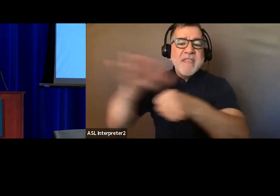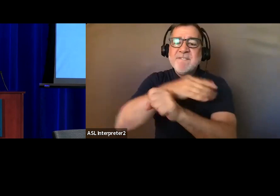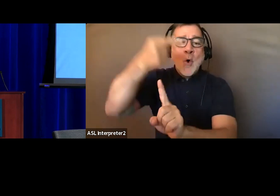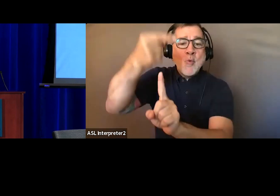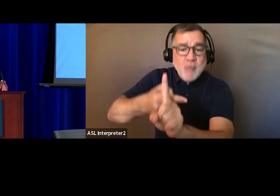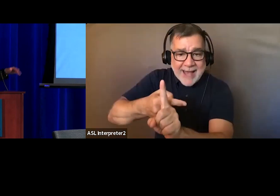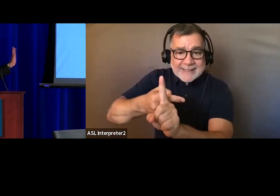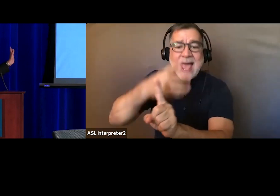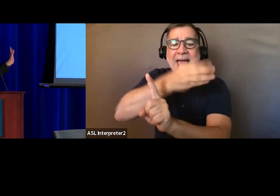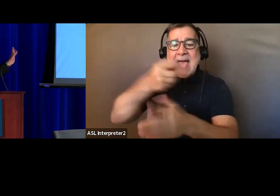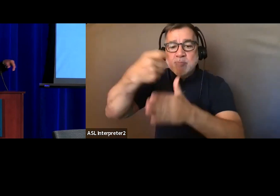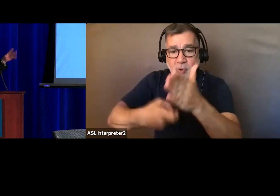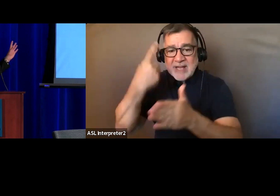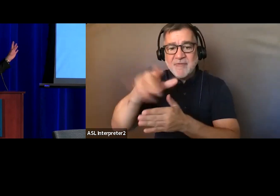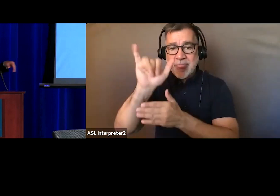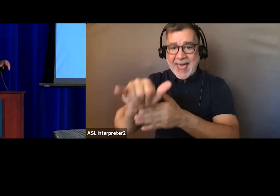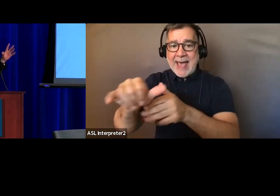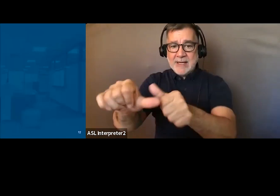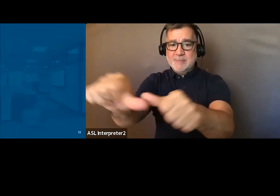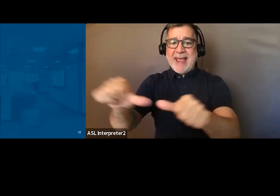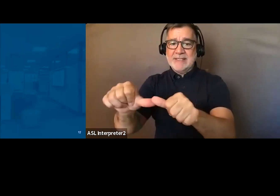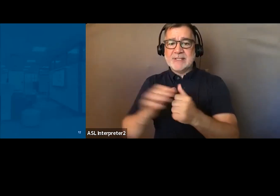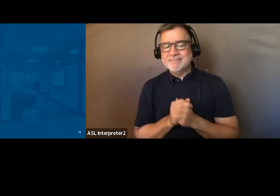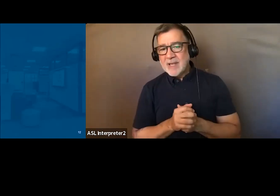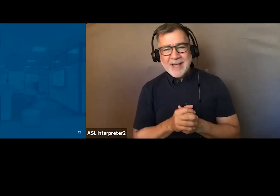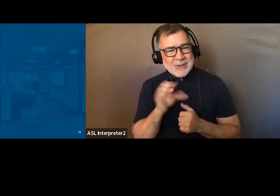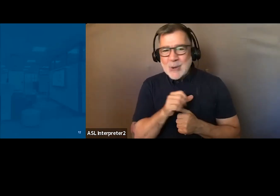So it's no longer we estimating and estimating and estimating and re-estimating.